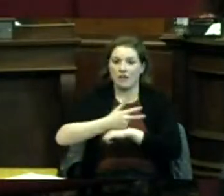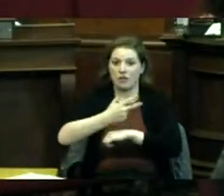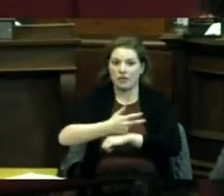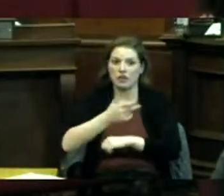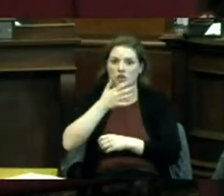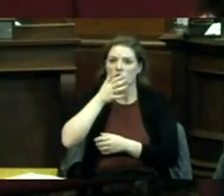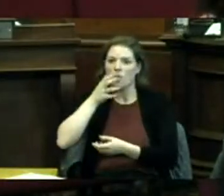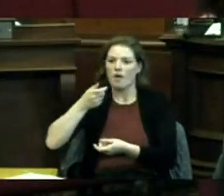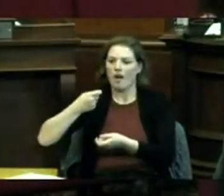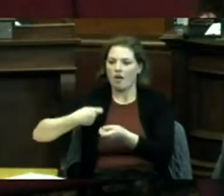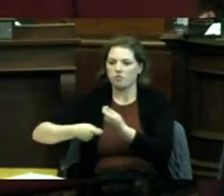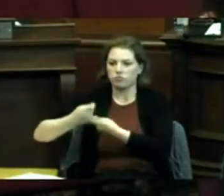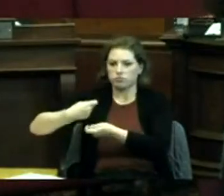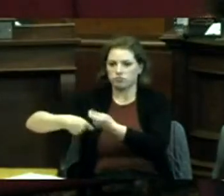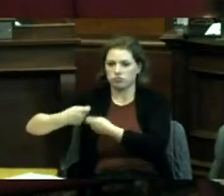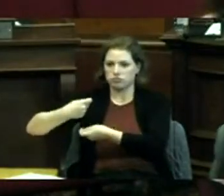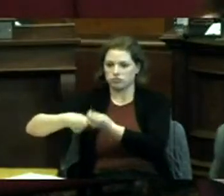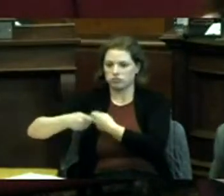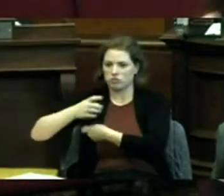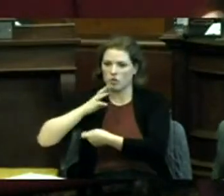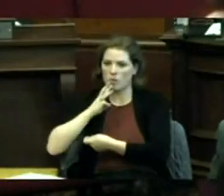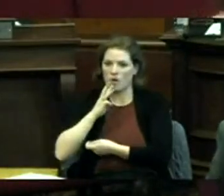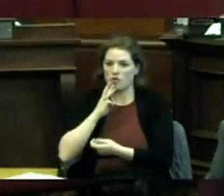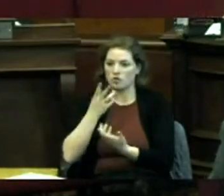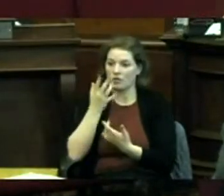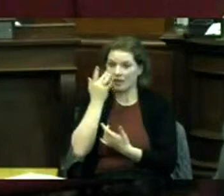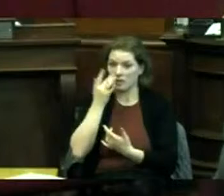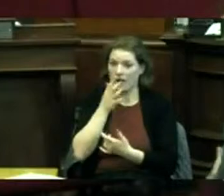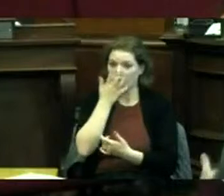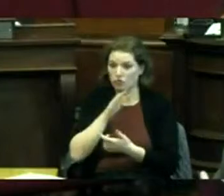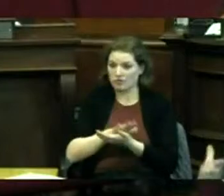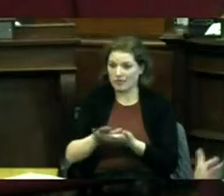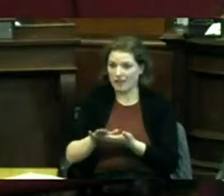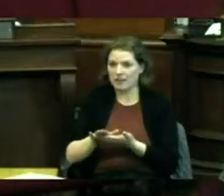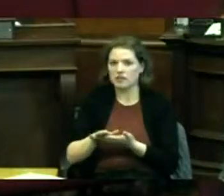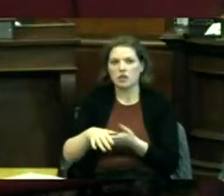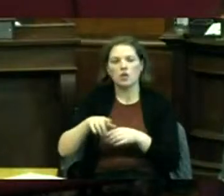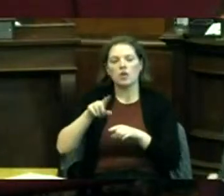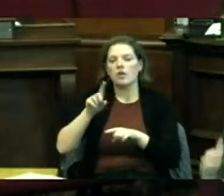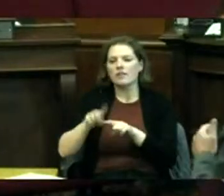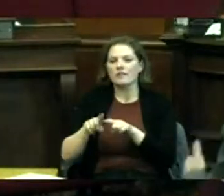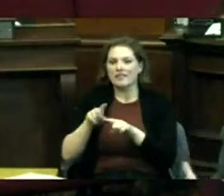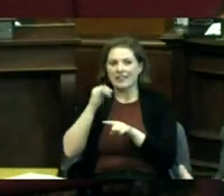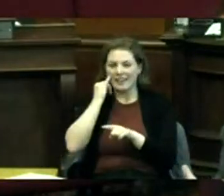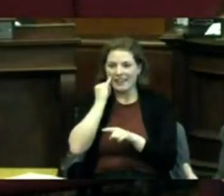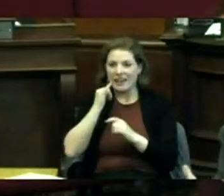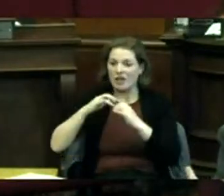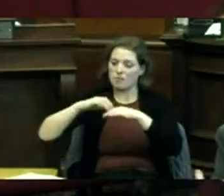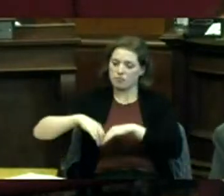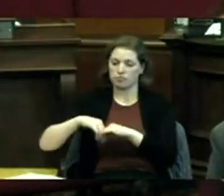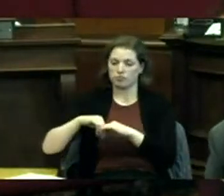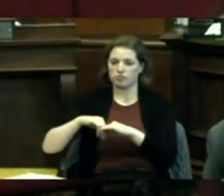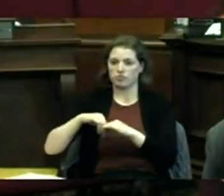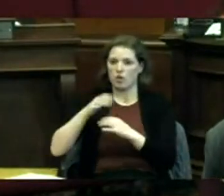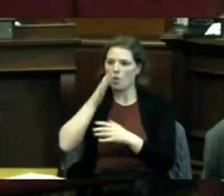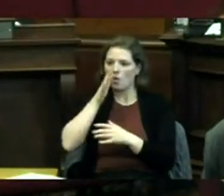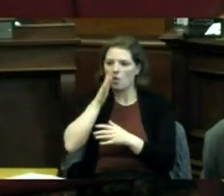gallons of water in there. And about every day we take about seven, 8 million out, put 7 or 8